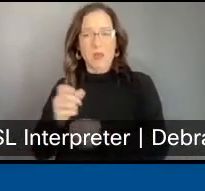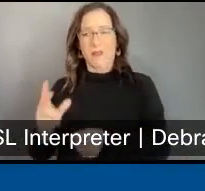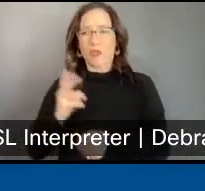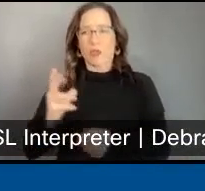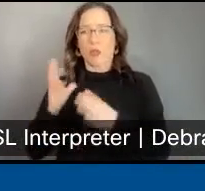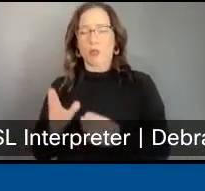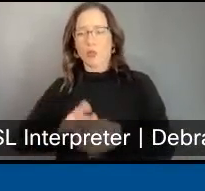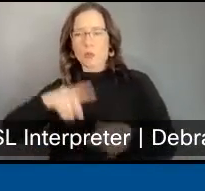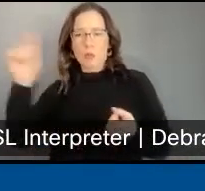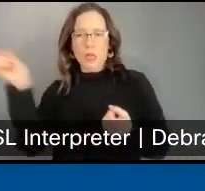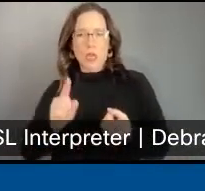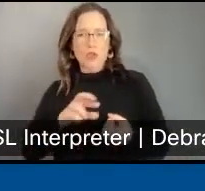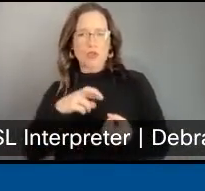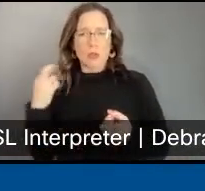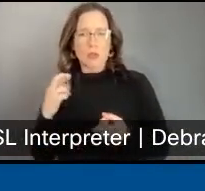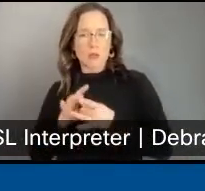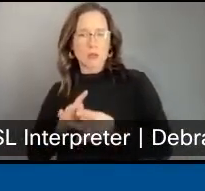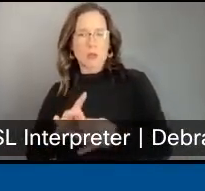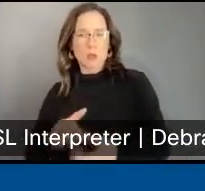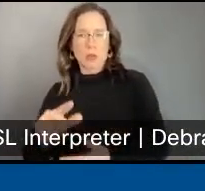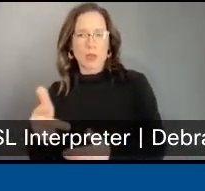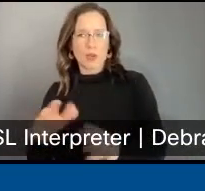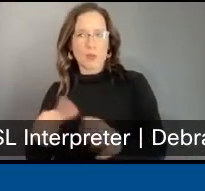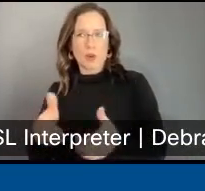with mitigating risk associated with third party software.